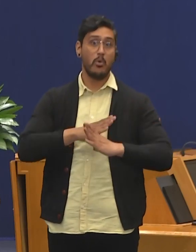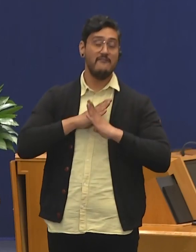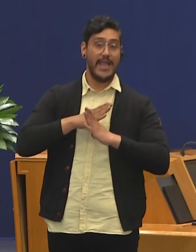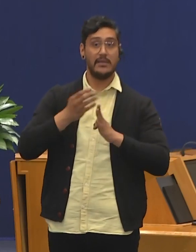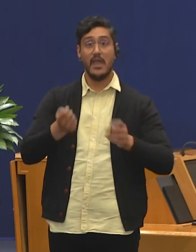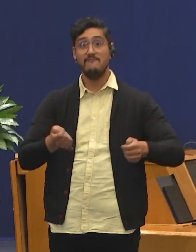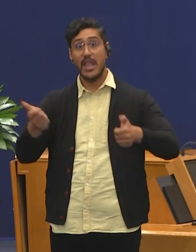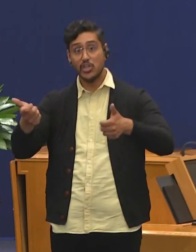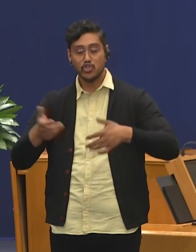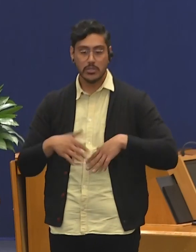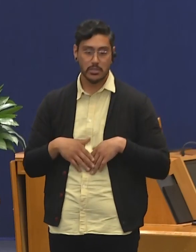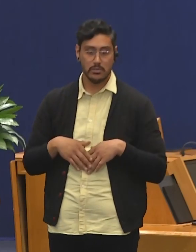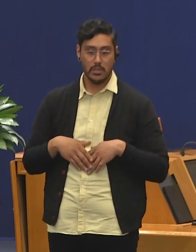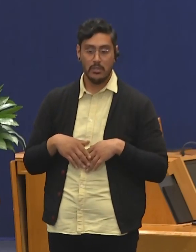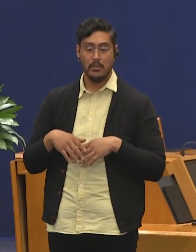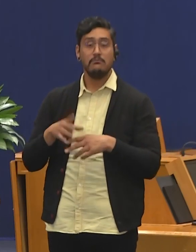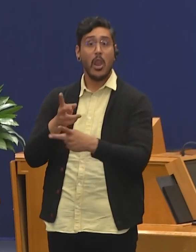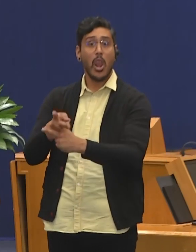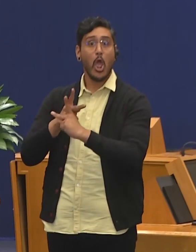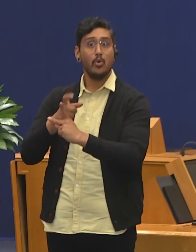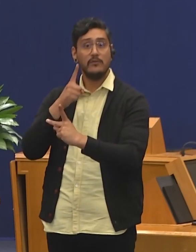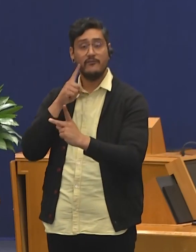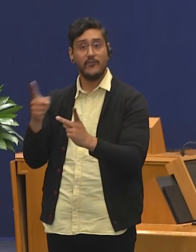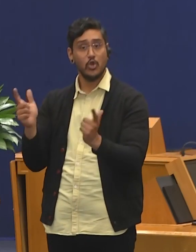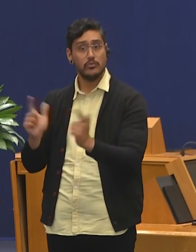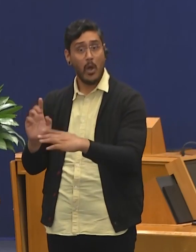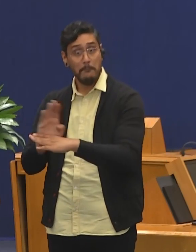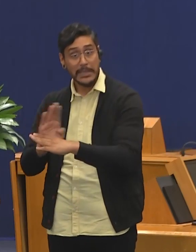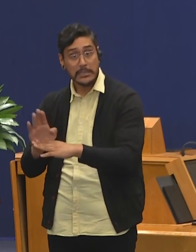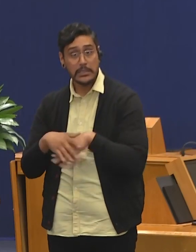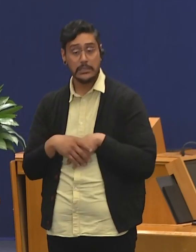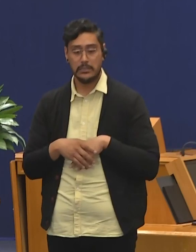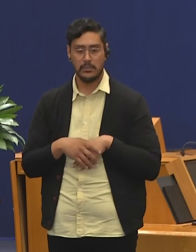PROHIBITING EVICTIONS, MAKING SURE THAT SMALL BUSINESS LOANS